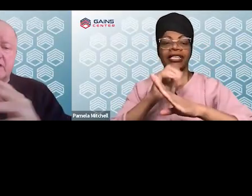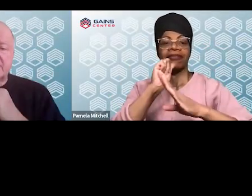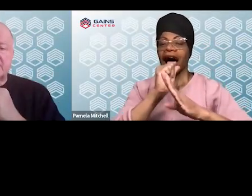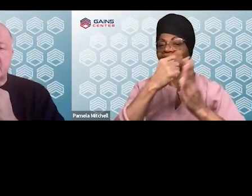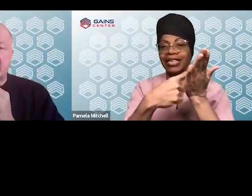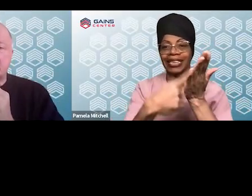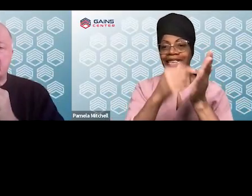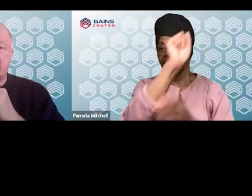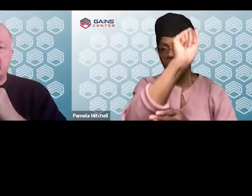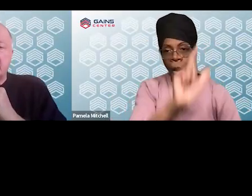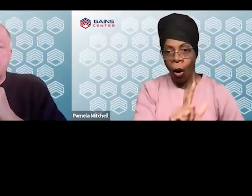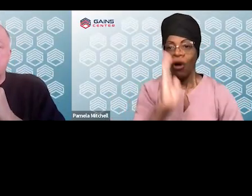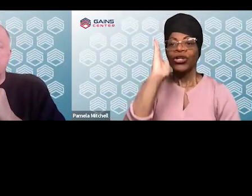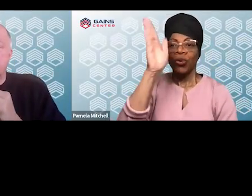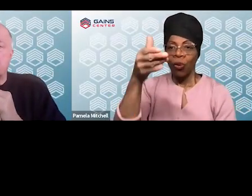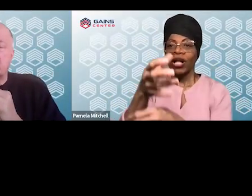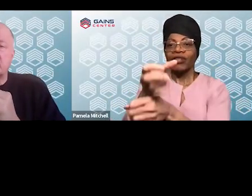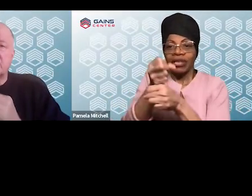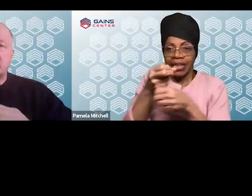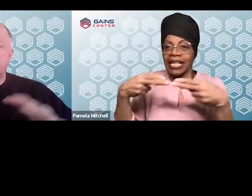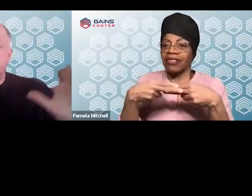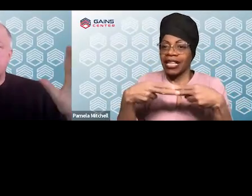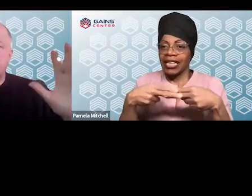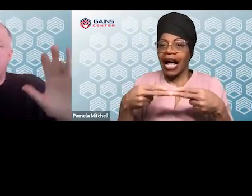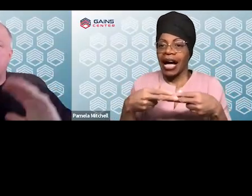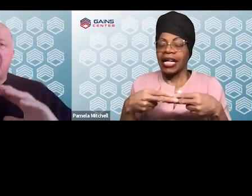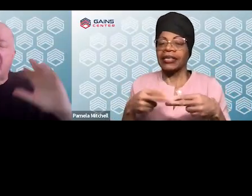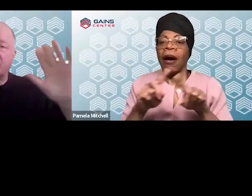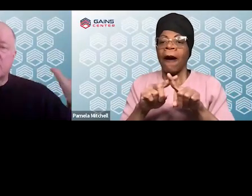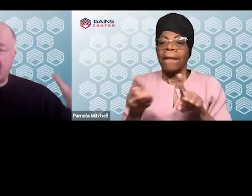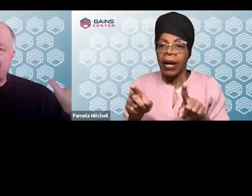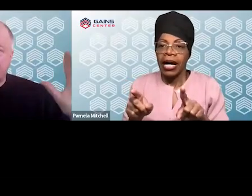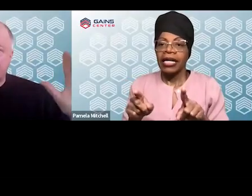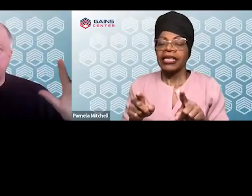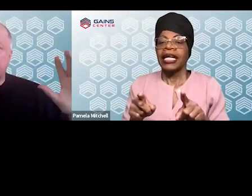You can get these slides, but there's an issue about advertising